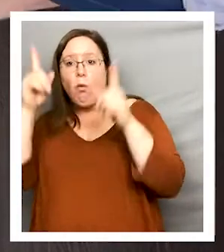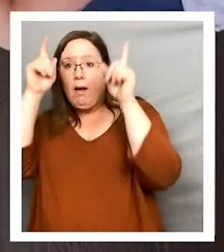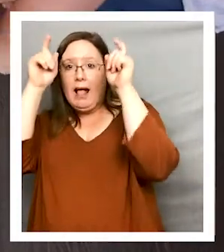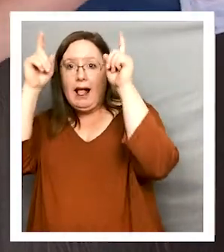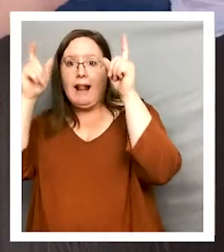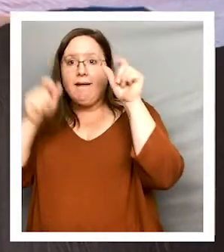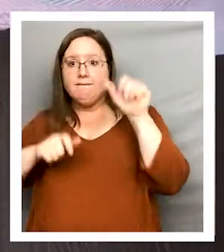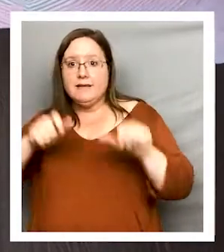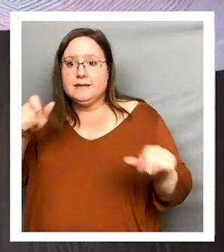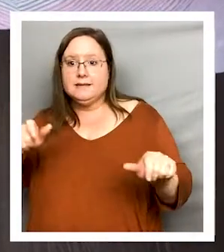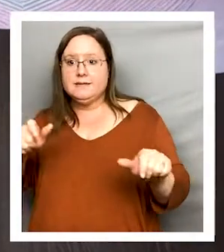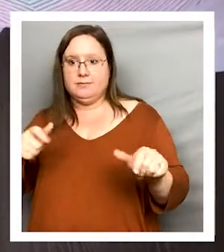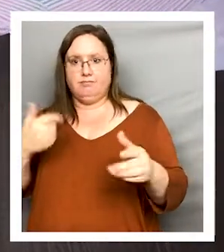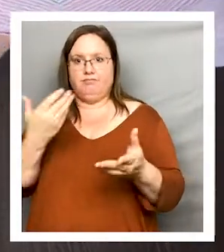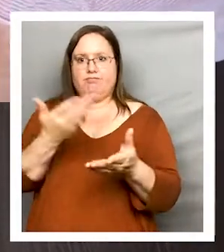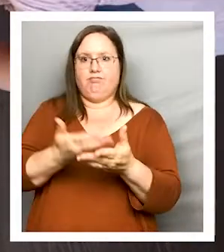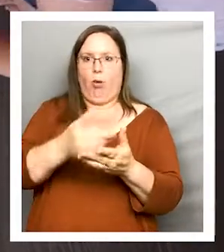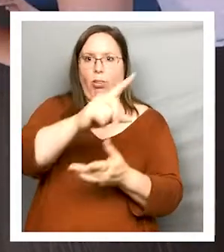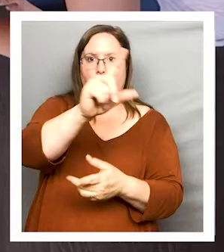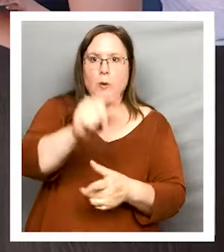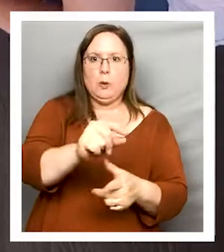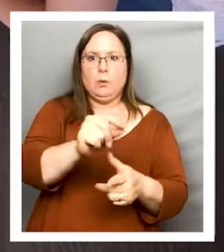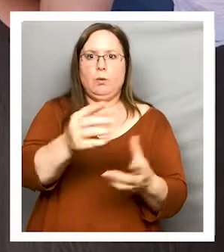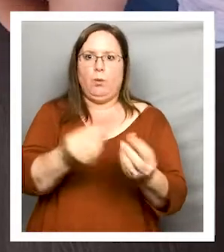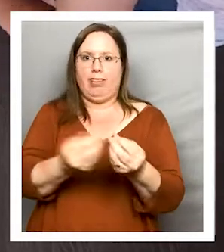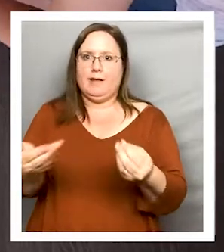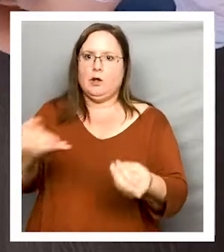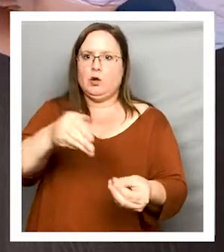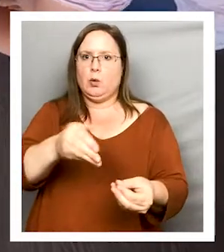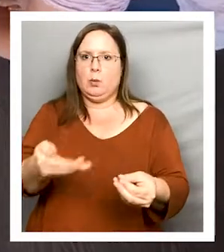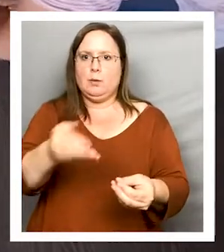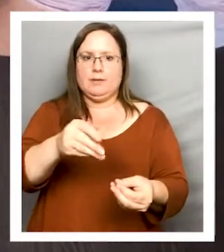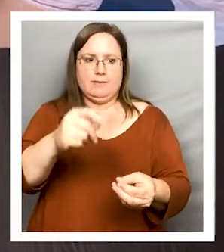now you want to get your egg boxes and cut them into either individual or